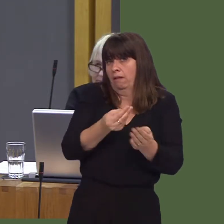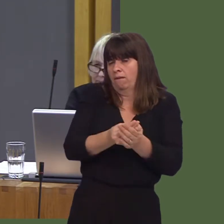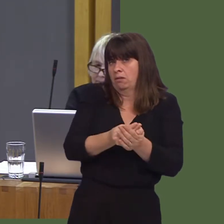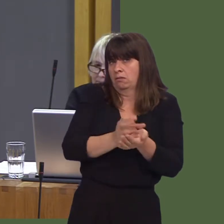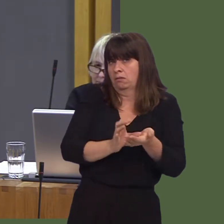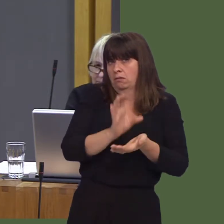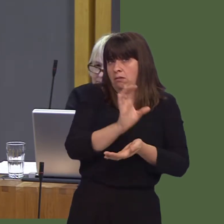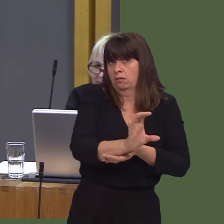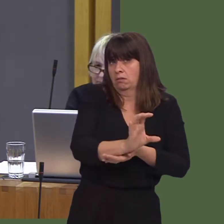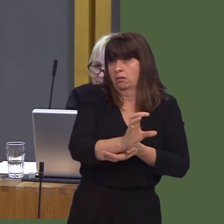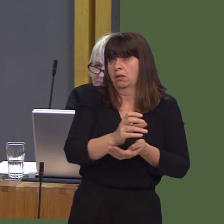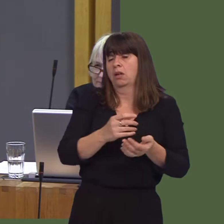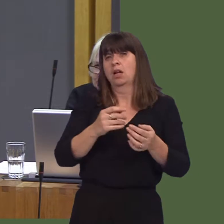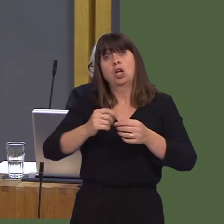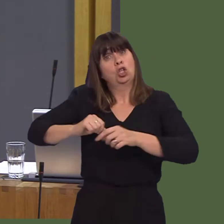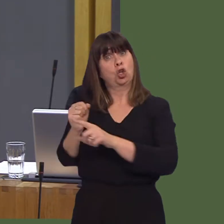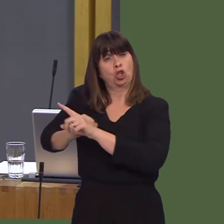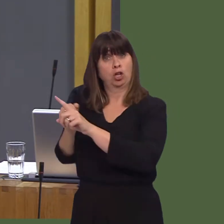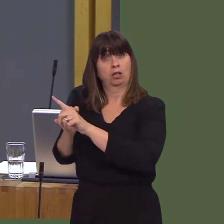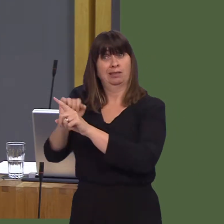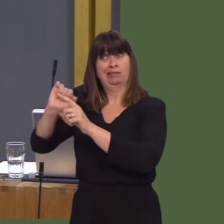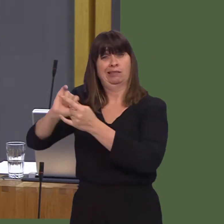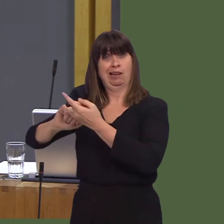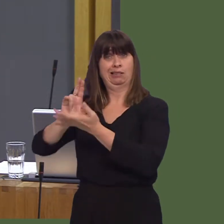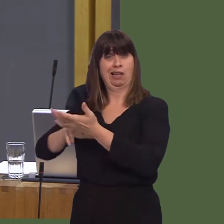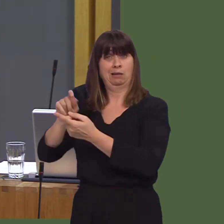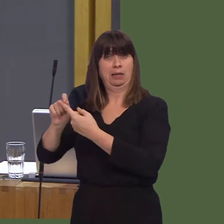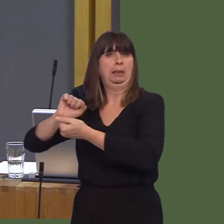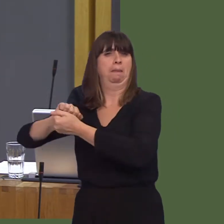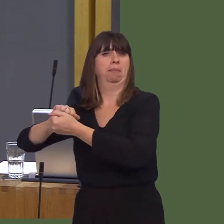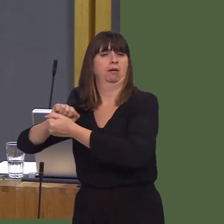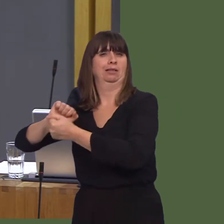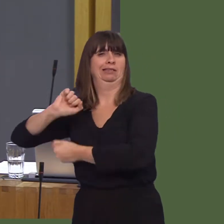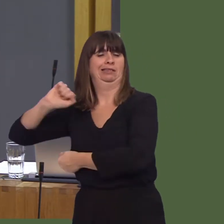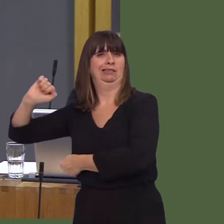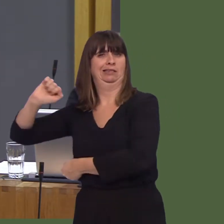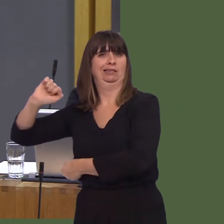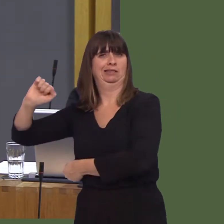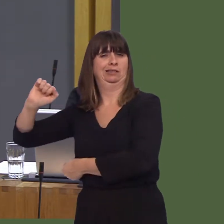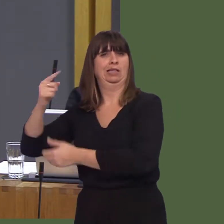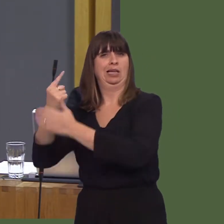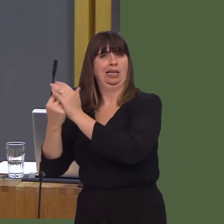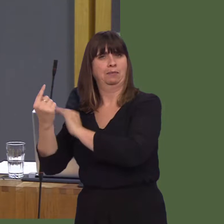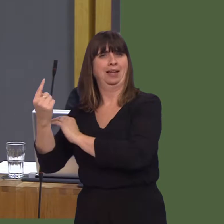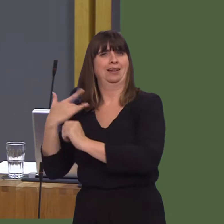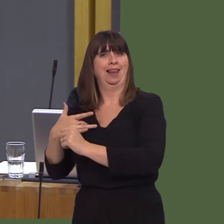Meanwhile, the Scottish Government, under the SNP, is retaining its version of the independent living grant.